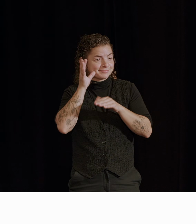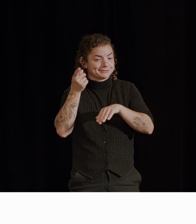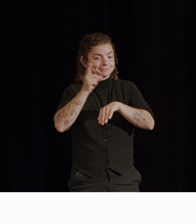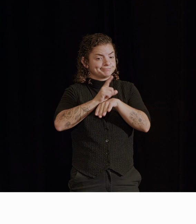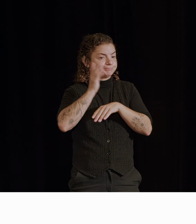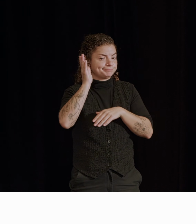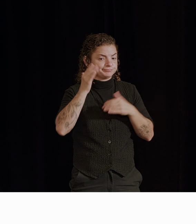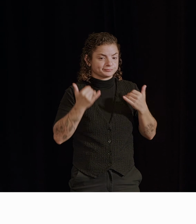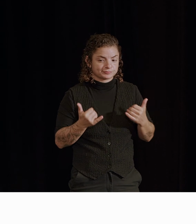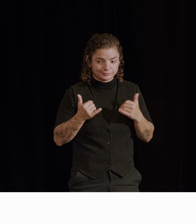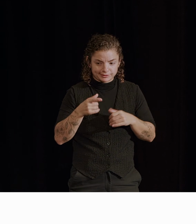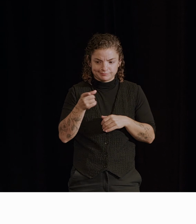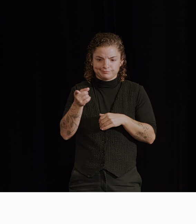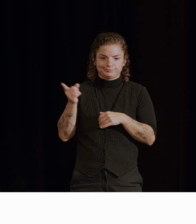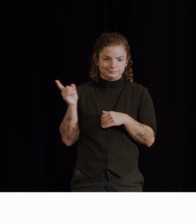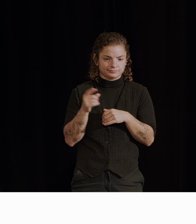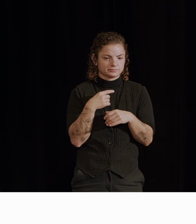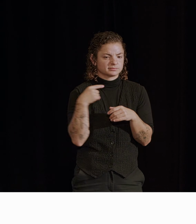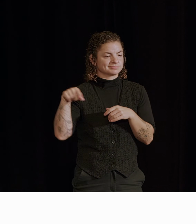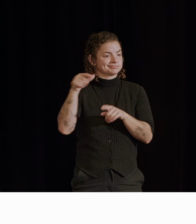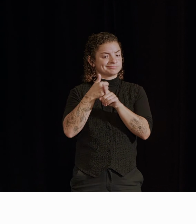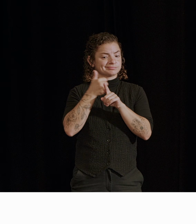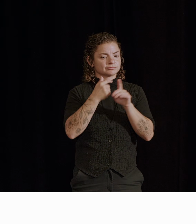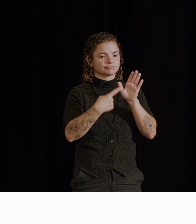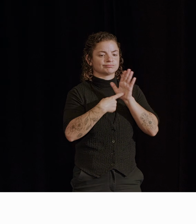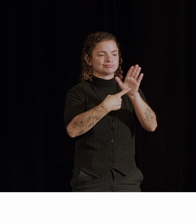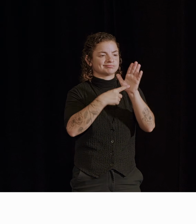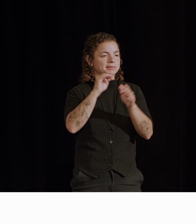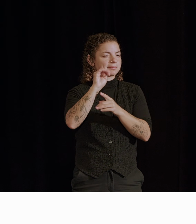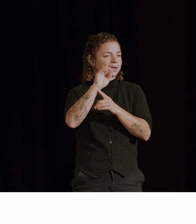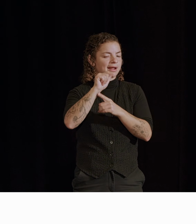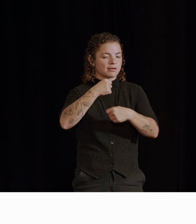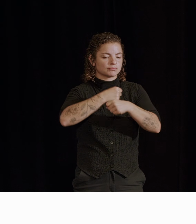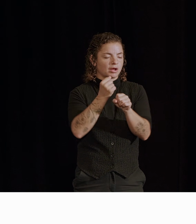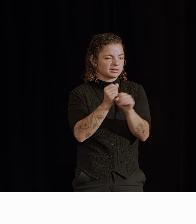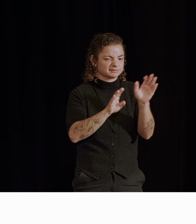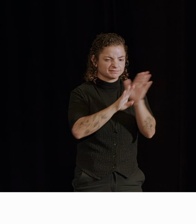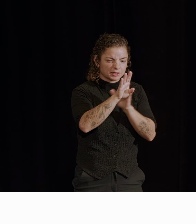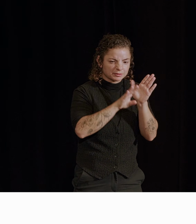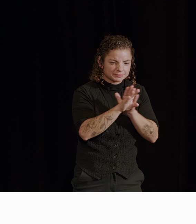who represent META's product development and hardware engineering teams. And they're